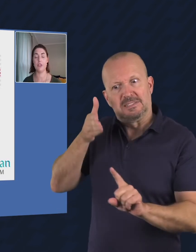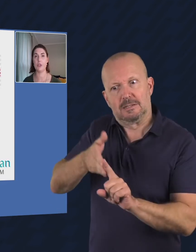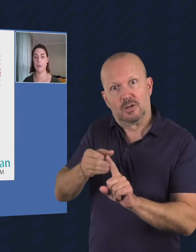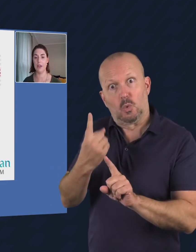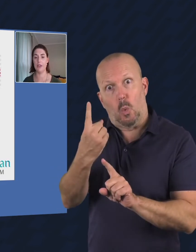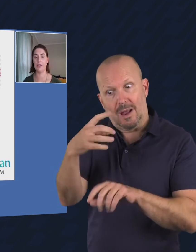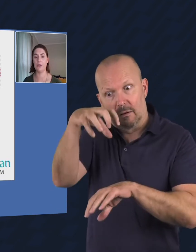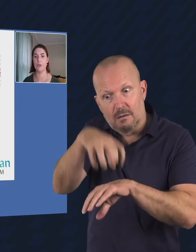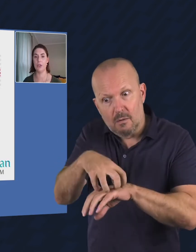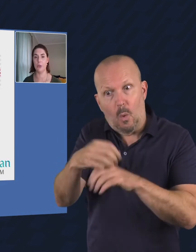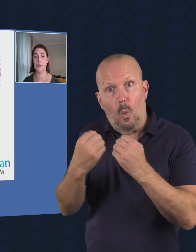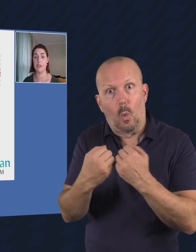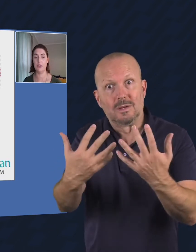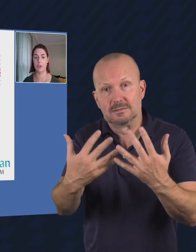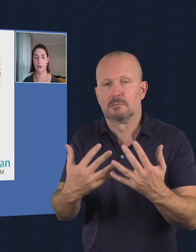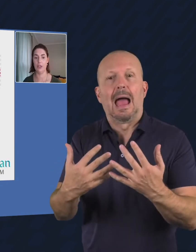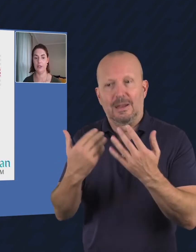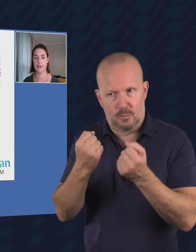of just one institution or potential audience.